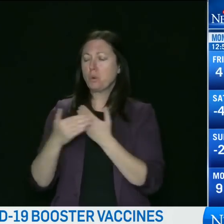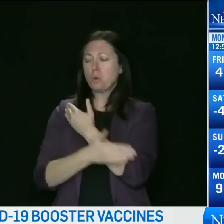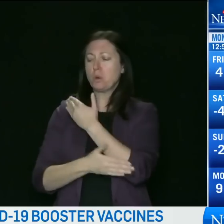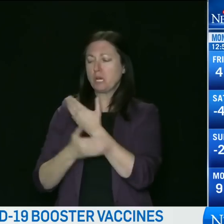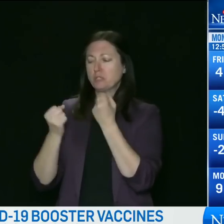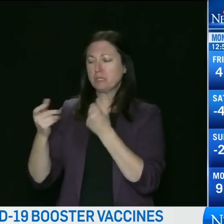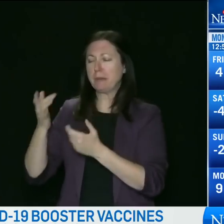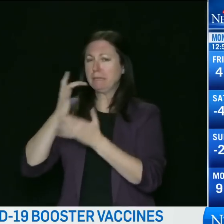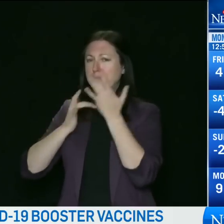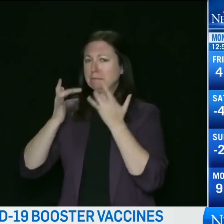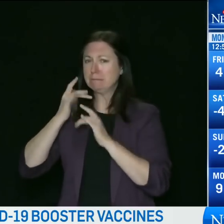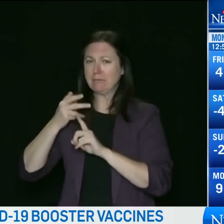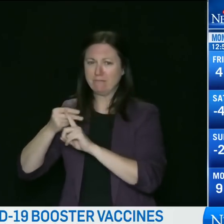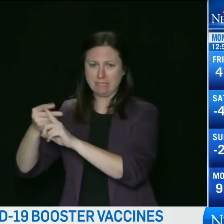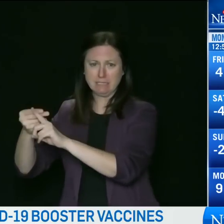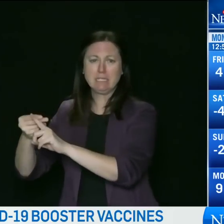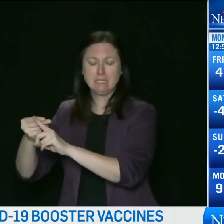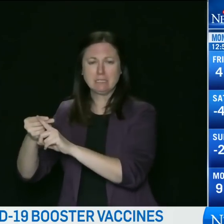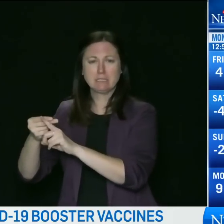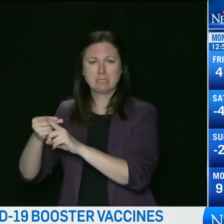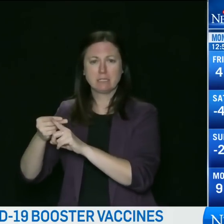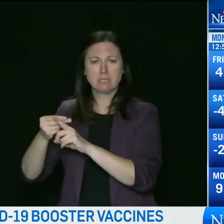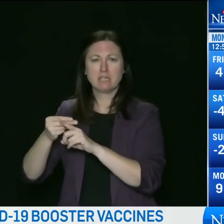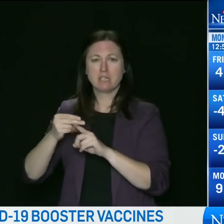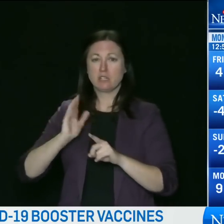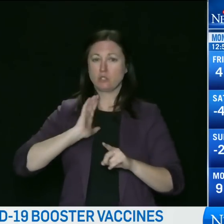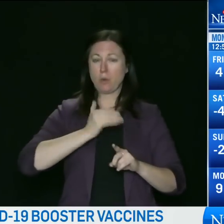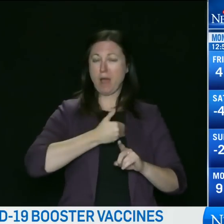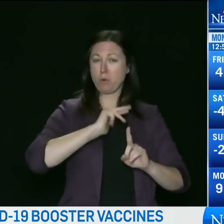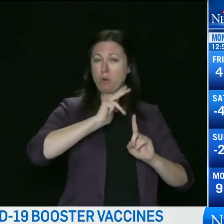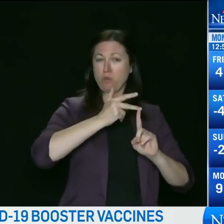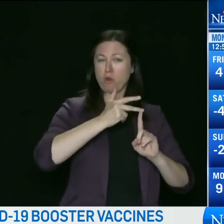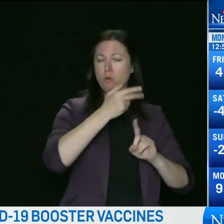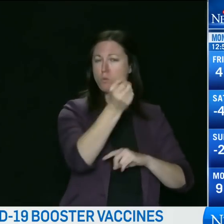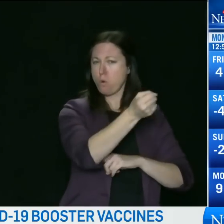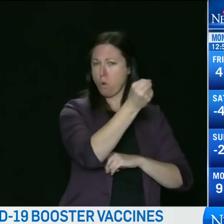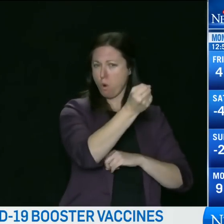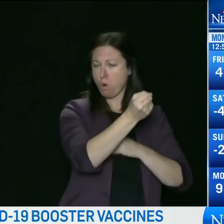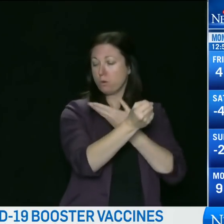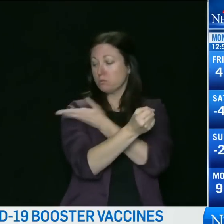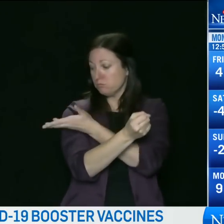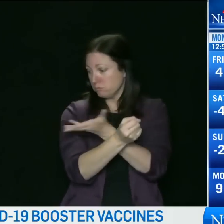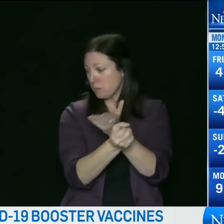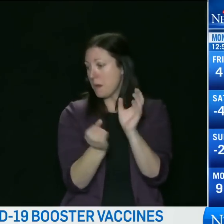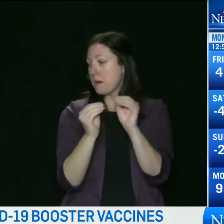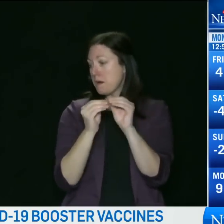TRIED TO ACKNOWLEDGE GLOBAL VACCINE EQUITY AS MUCH AS